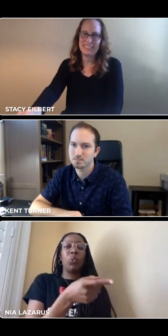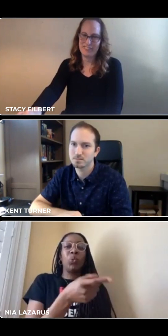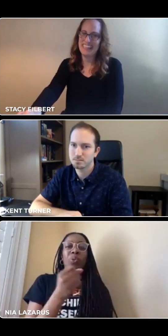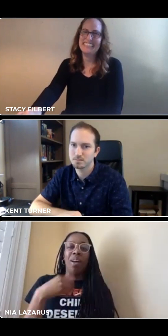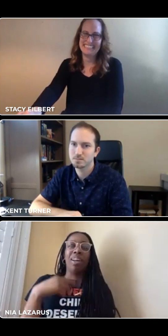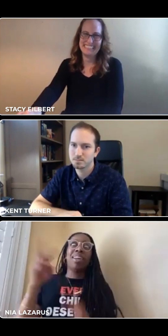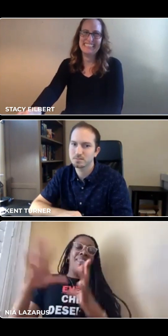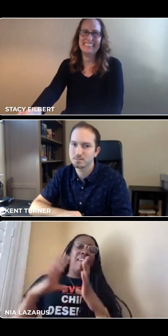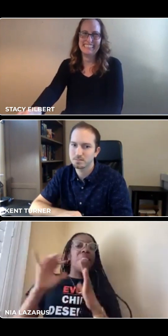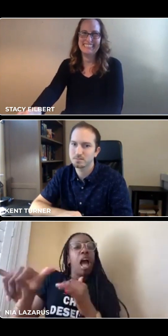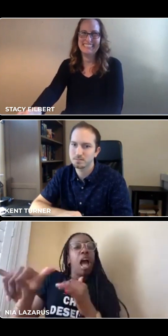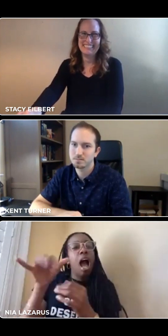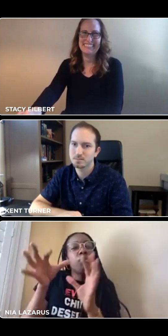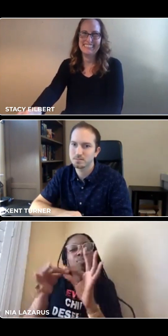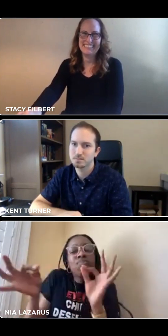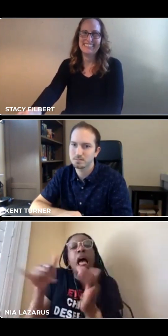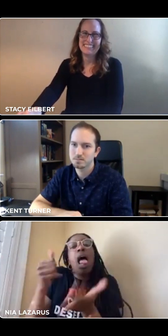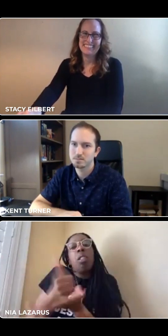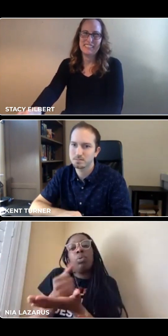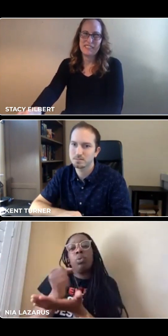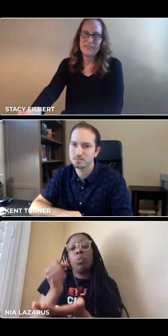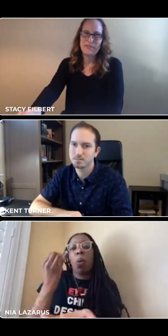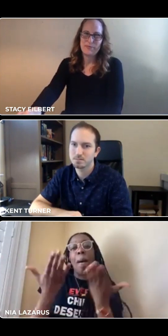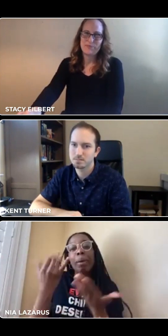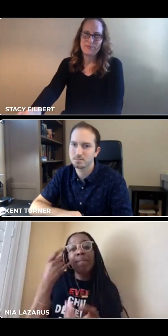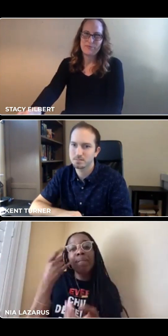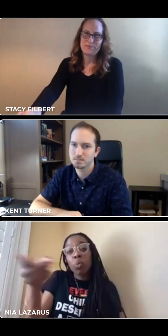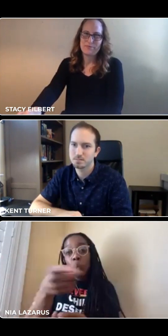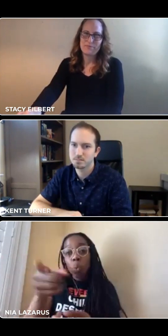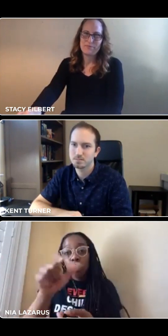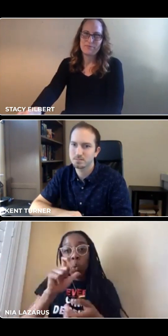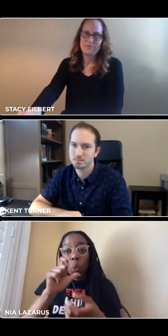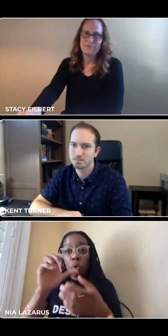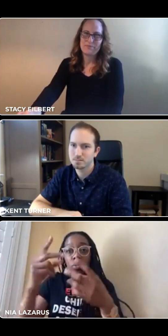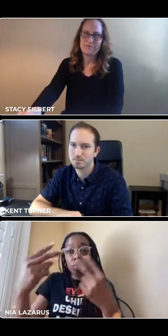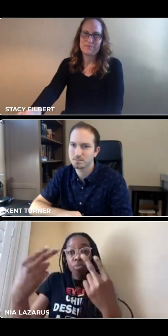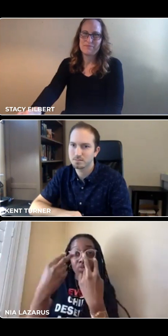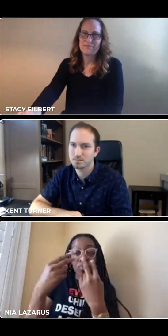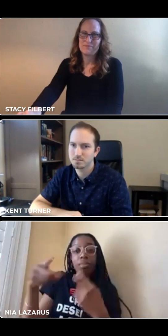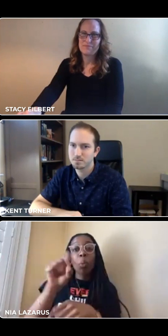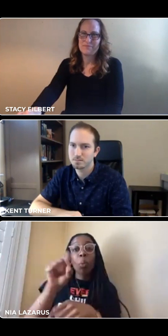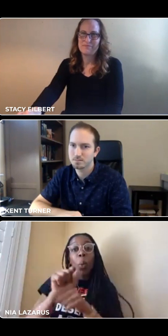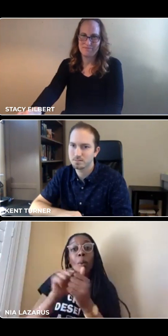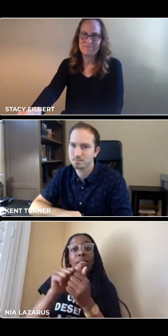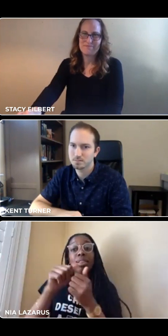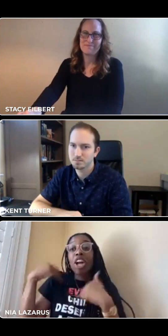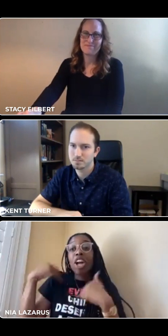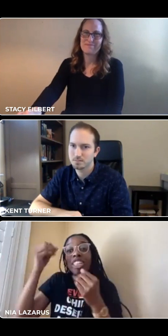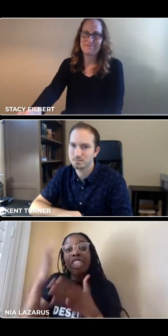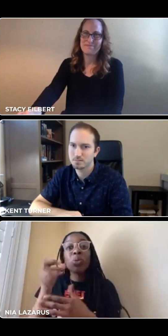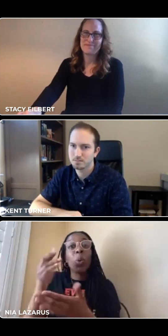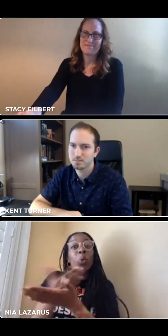online, and I don't have that, so I feel like it's brand new to me. So it's great to have that language from other folks.